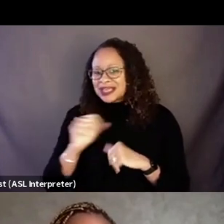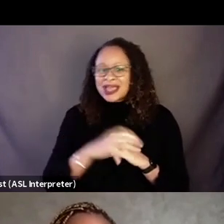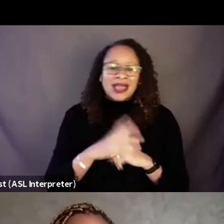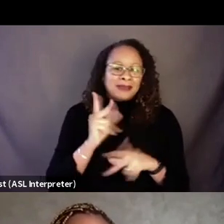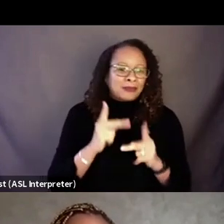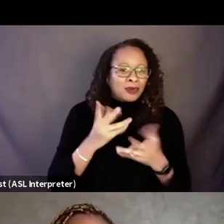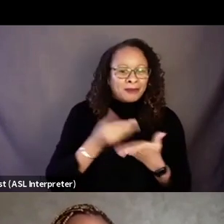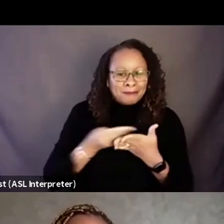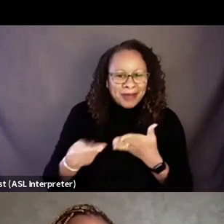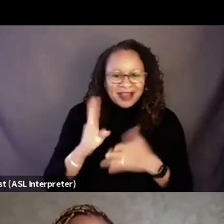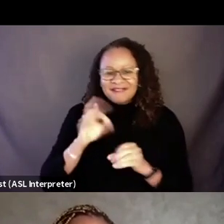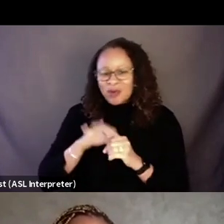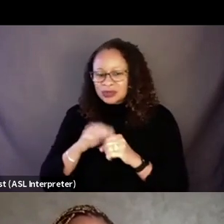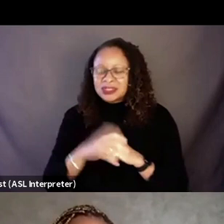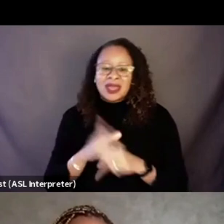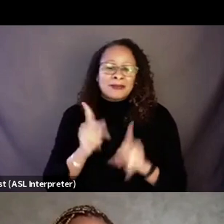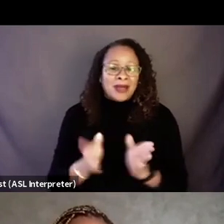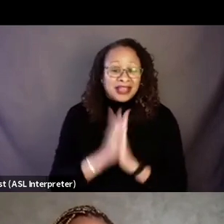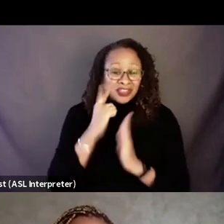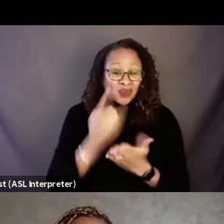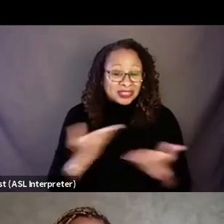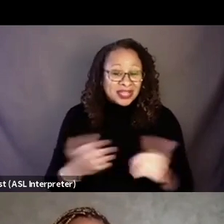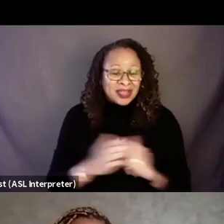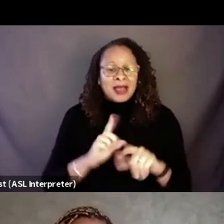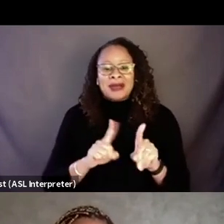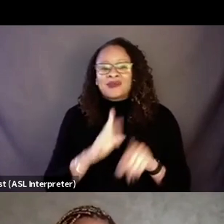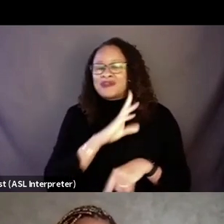We know about people asking for stuff but we've never really seen that.